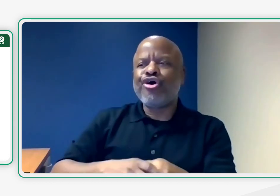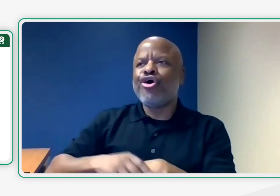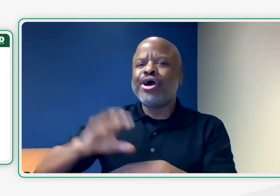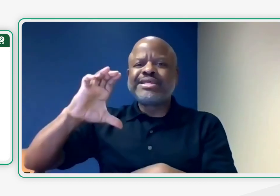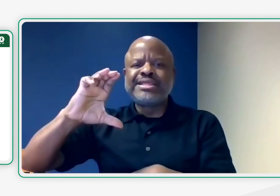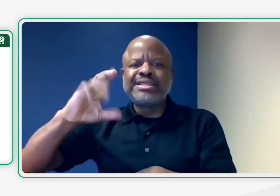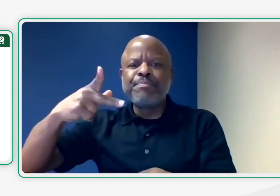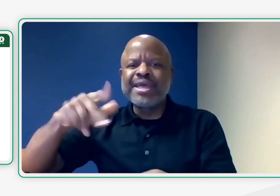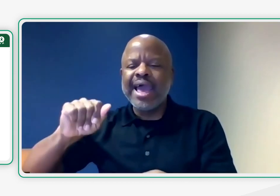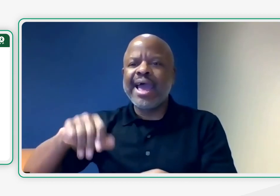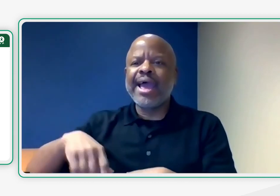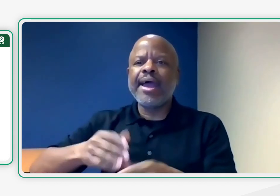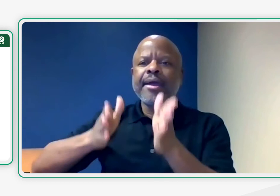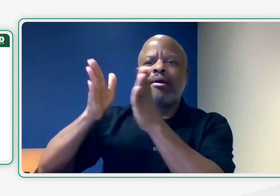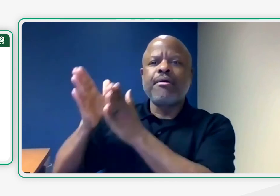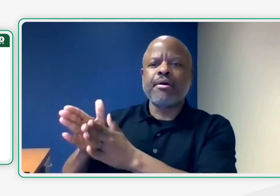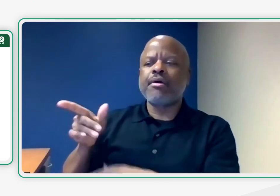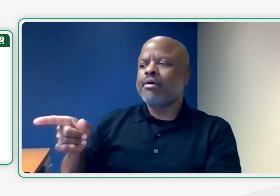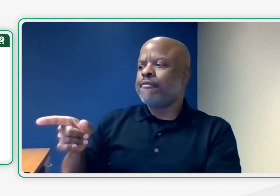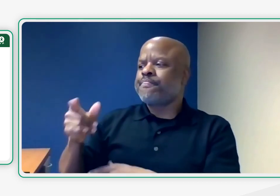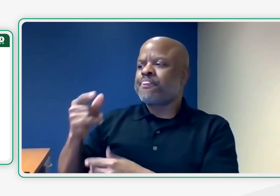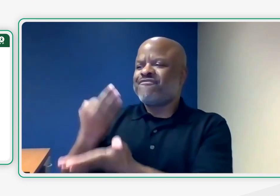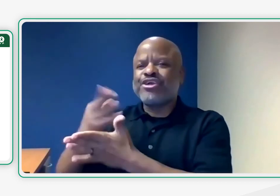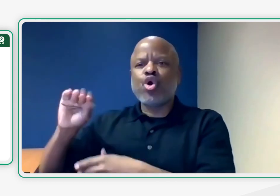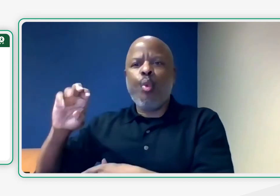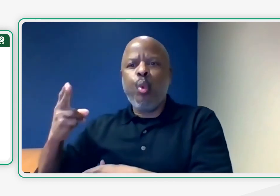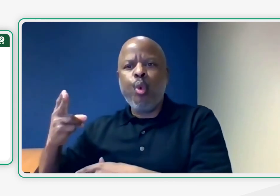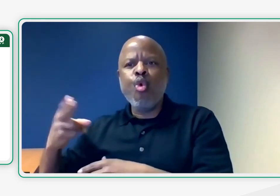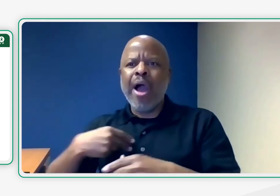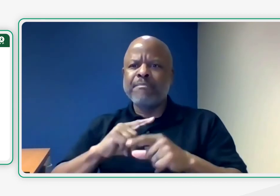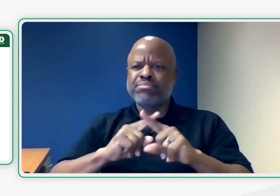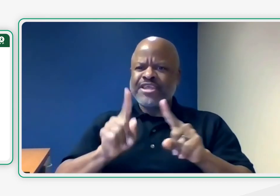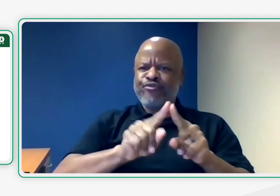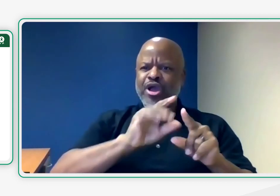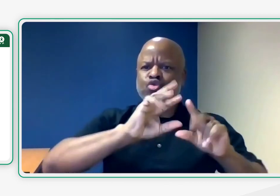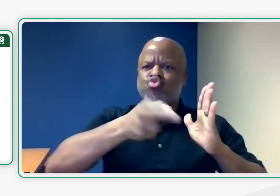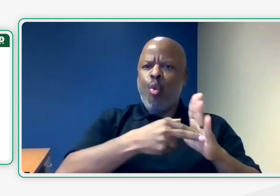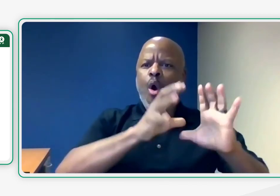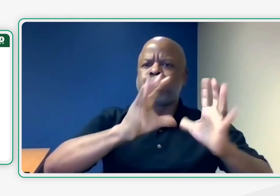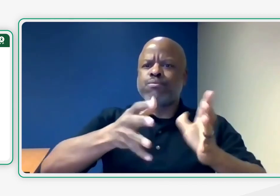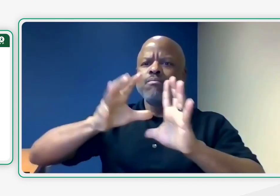We also talked about financial advisors – a CFA (certified financial advisor)